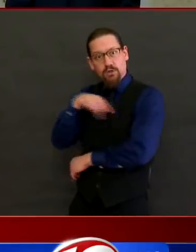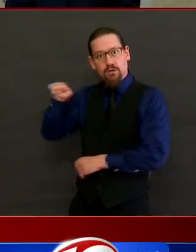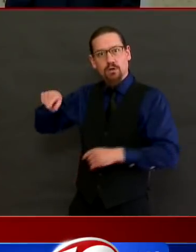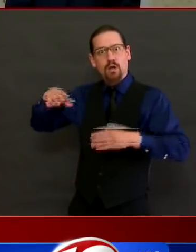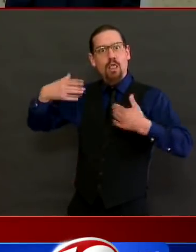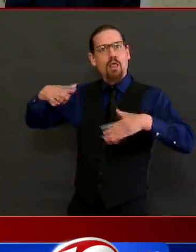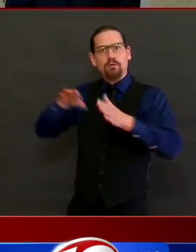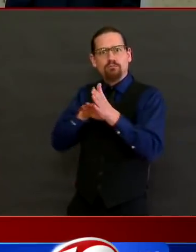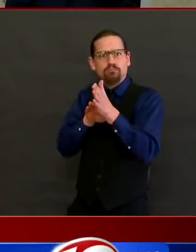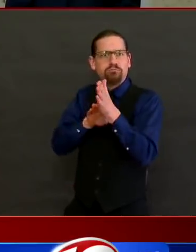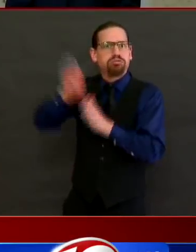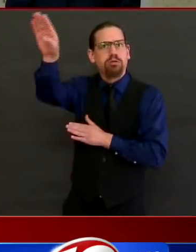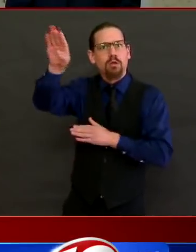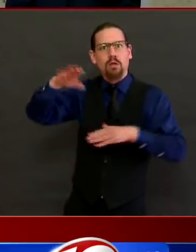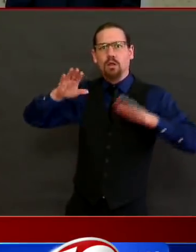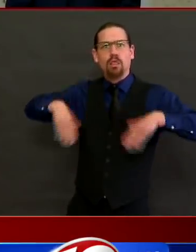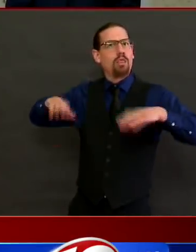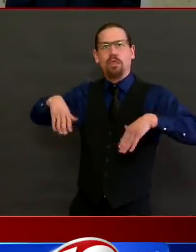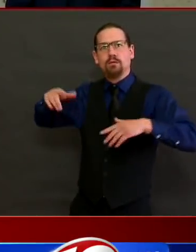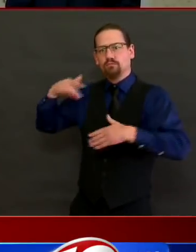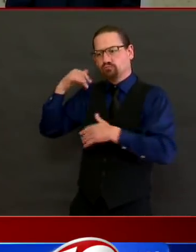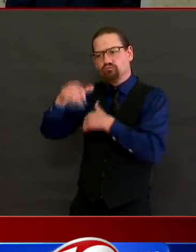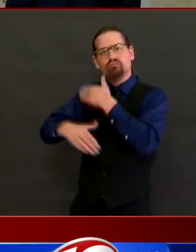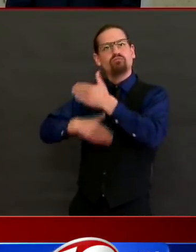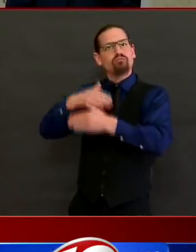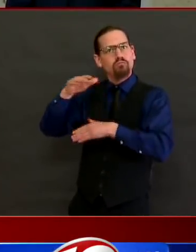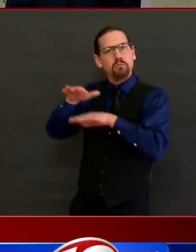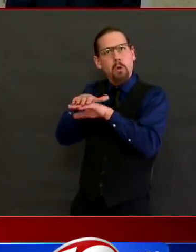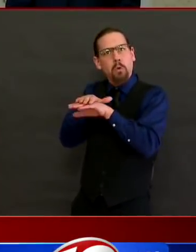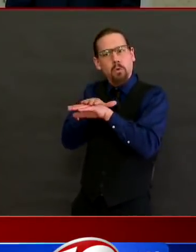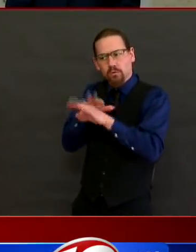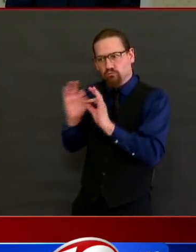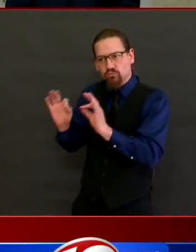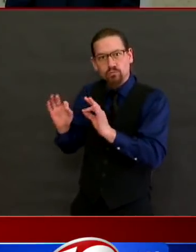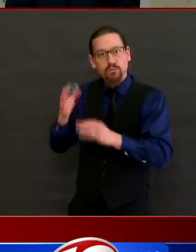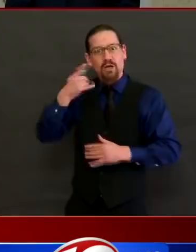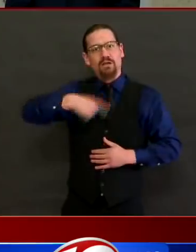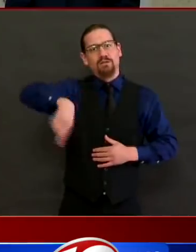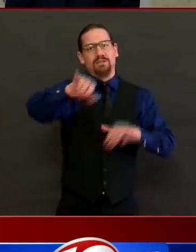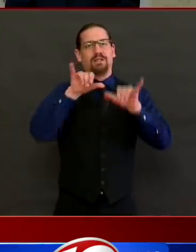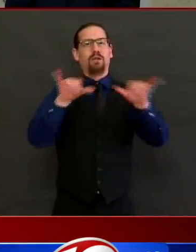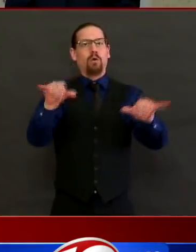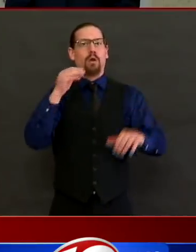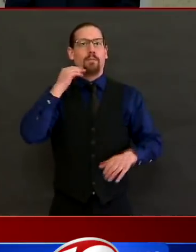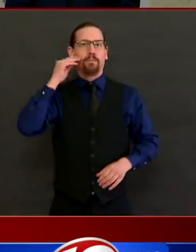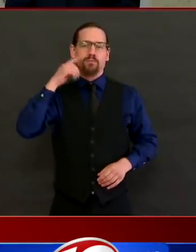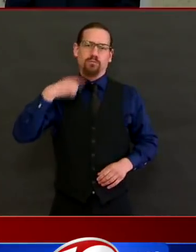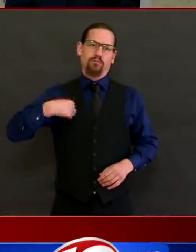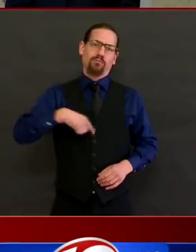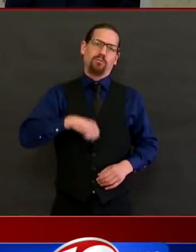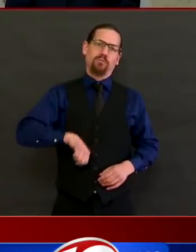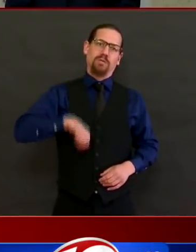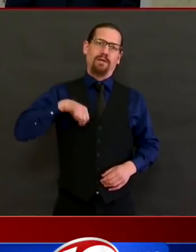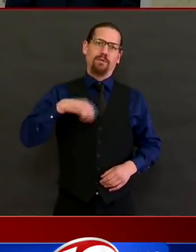FULL. THAT WE DO NOT HAVE MORE FATALITIES THEN WE DO. IT IS BRUTAL BUT YOU ARE DOING IT AND I AM PROUD OF YOU.